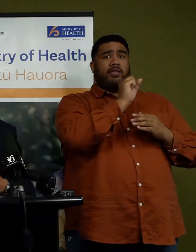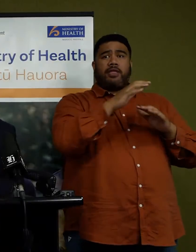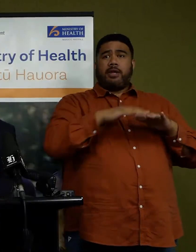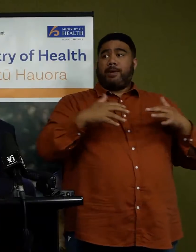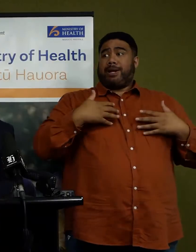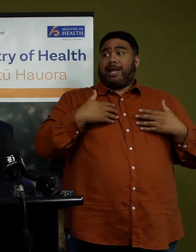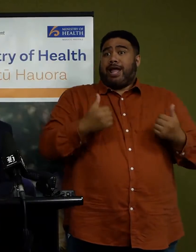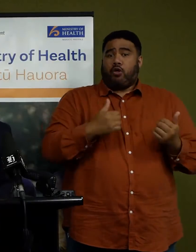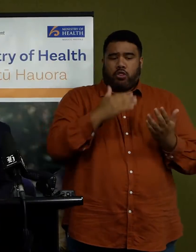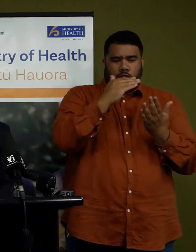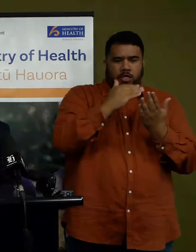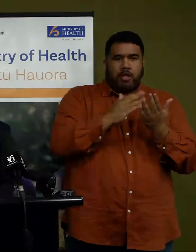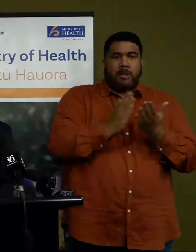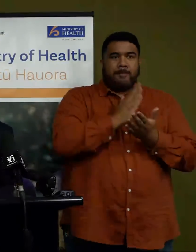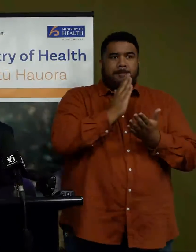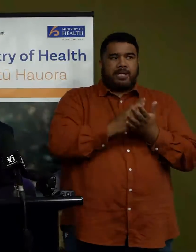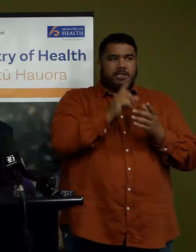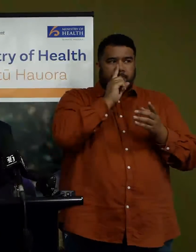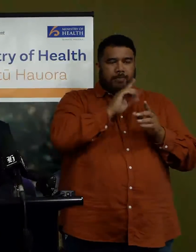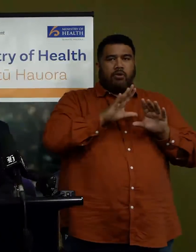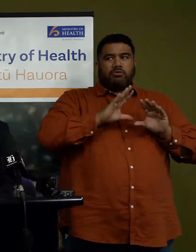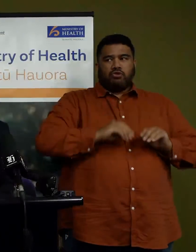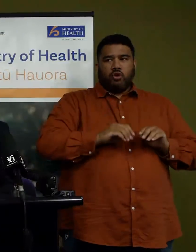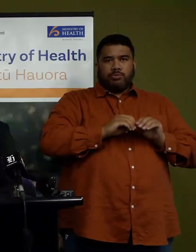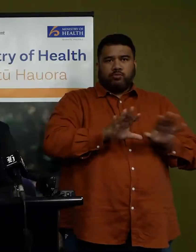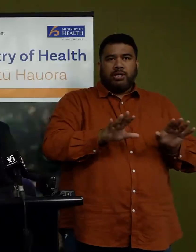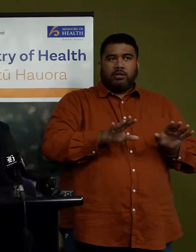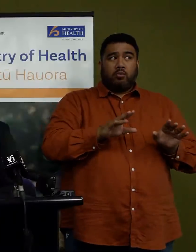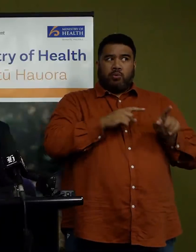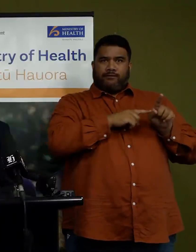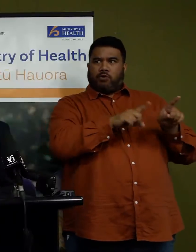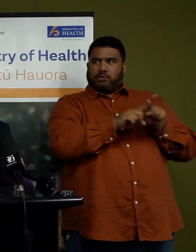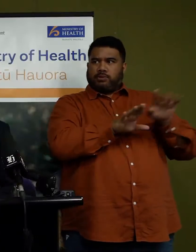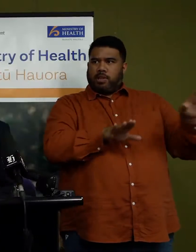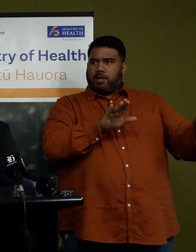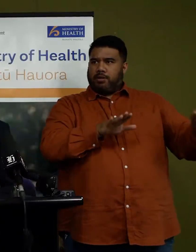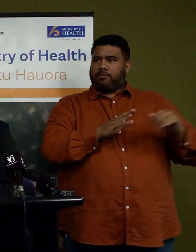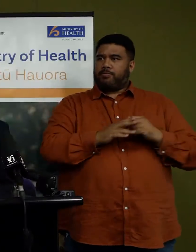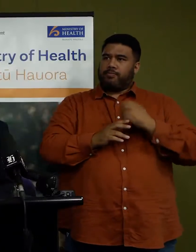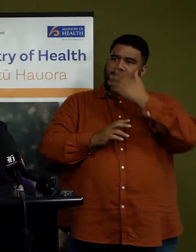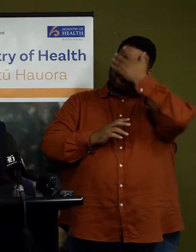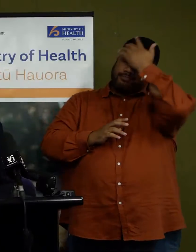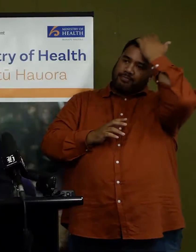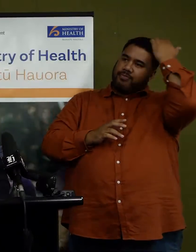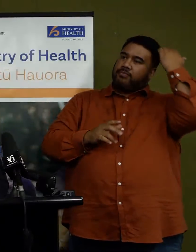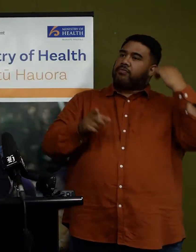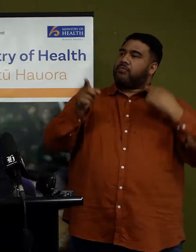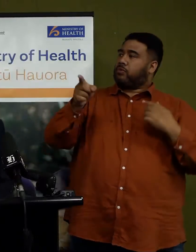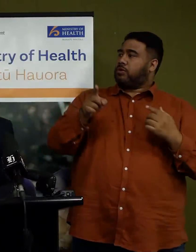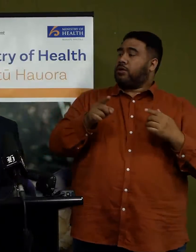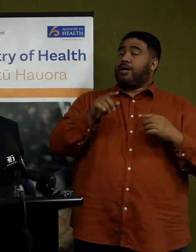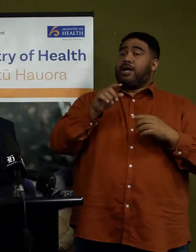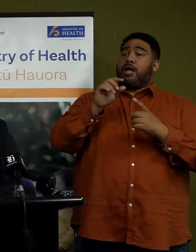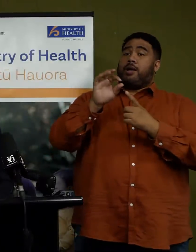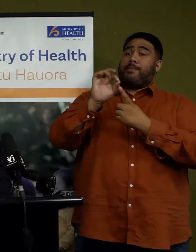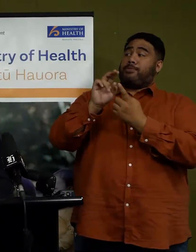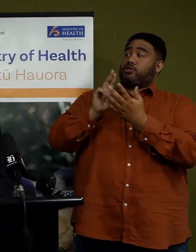any further onward spread. And that's exactly what we're doing in this case. Can you tell us what measures Auckland?